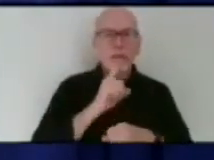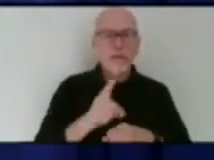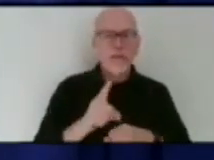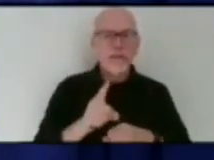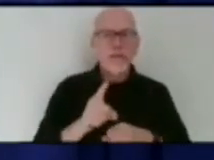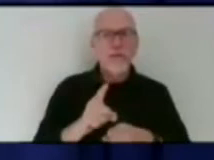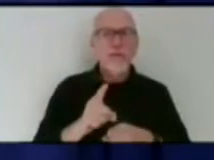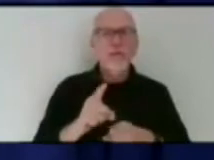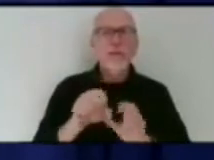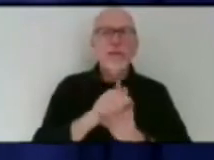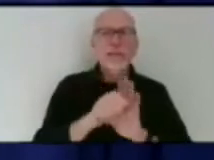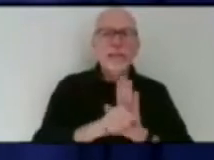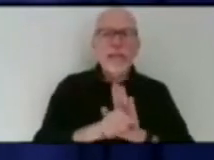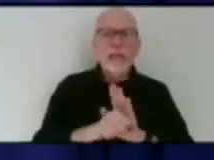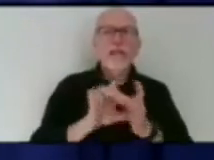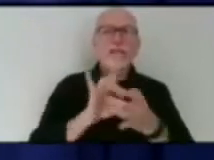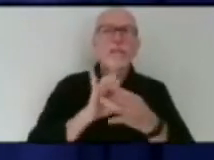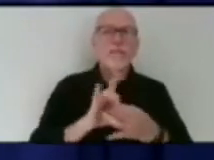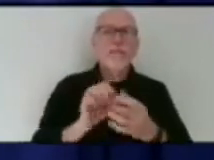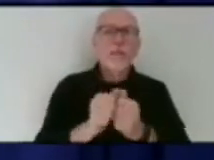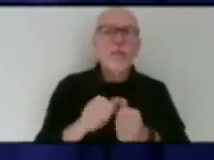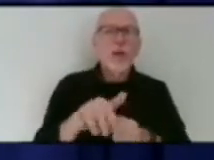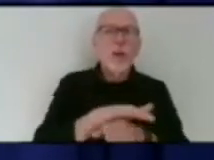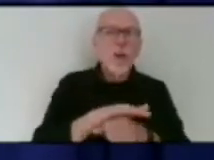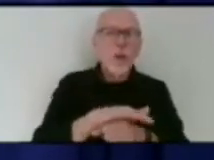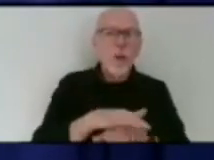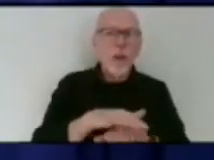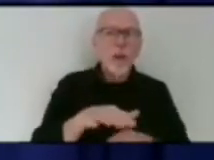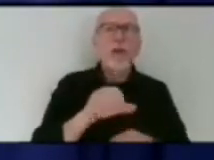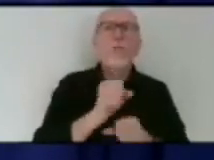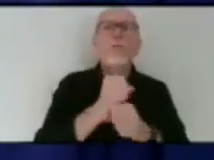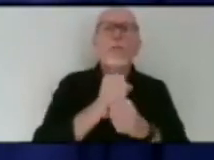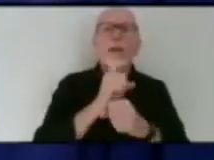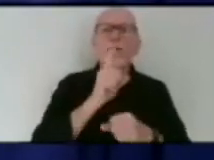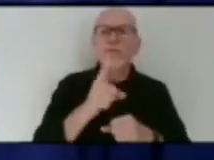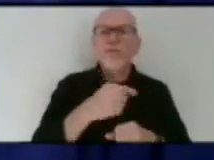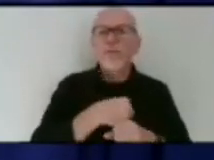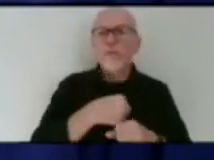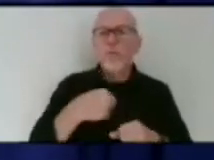with local communities and counties to make sure that we pool our resource is